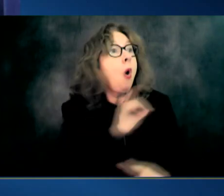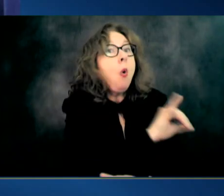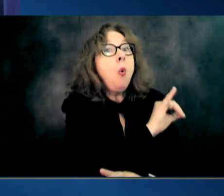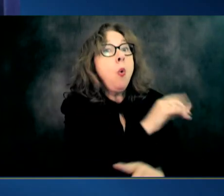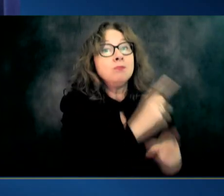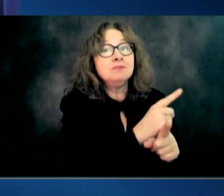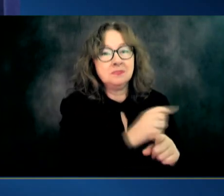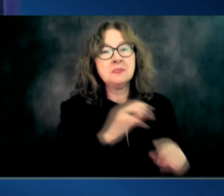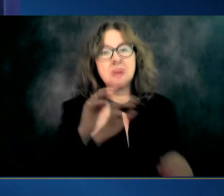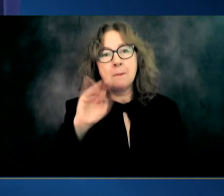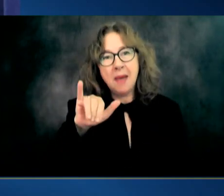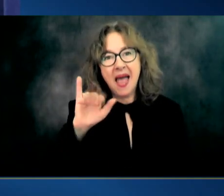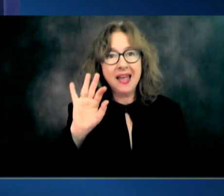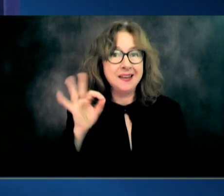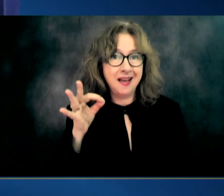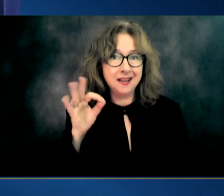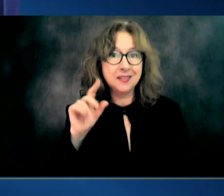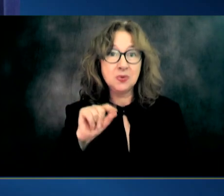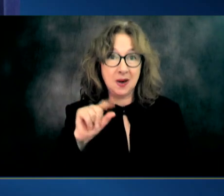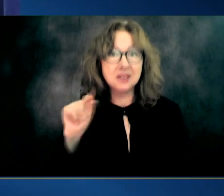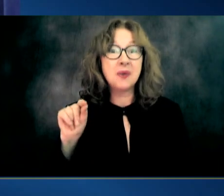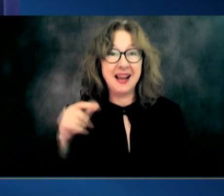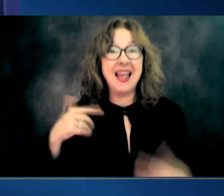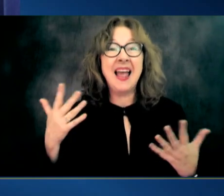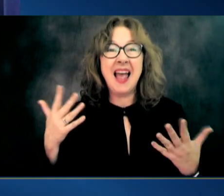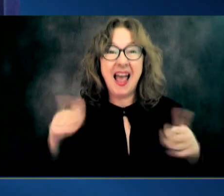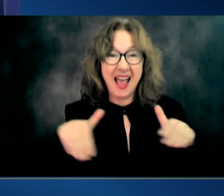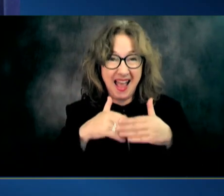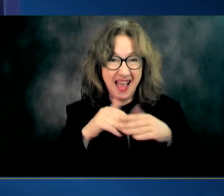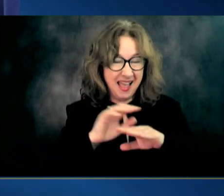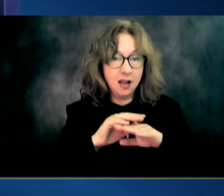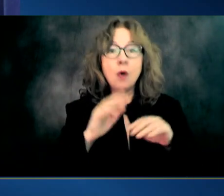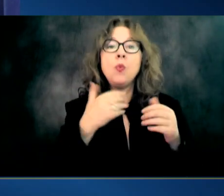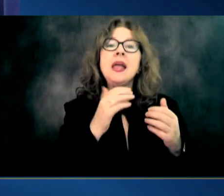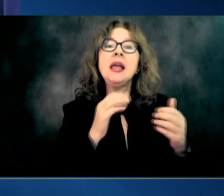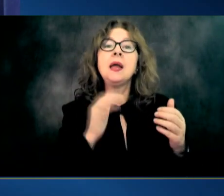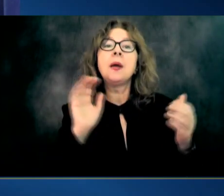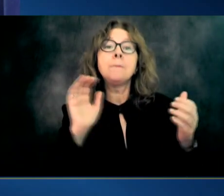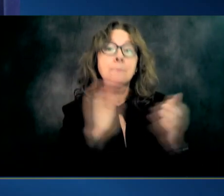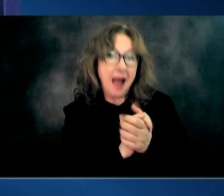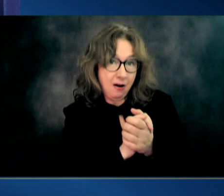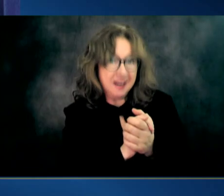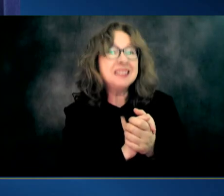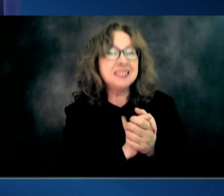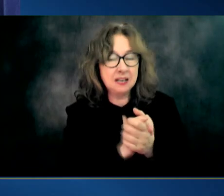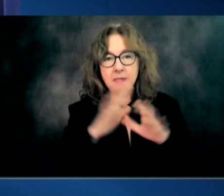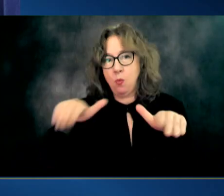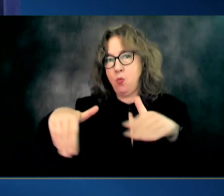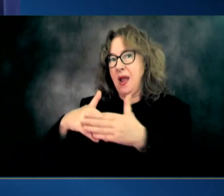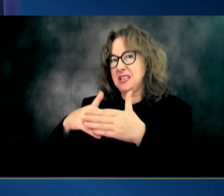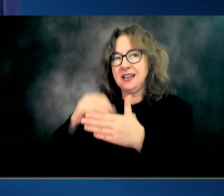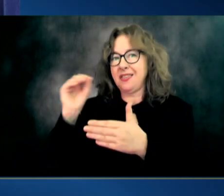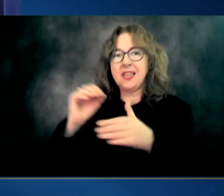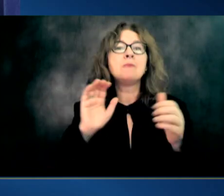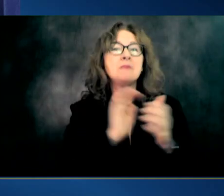2020, and it didn't happen. But we still got married, just in our dining room.